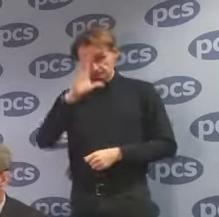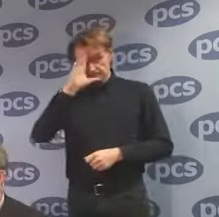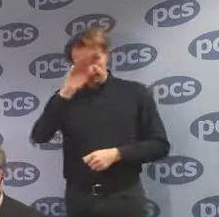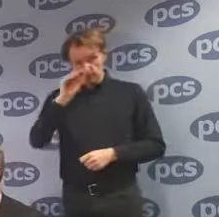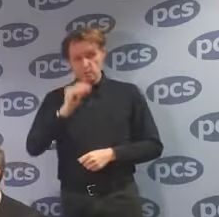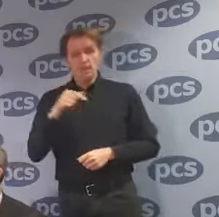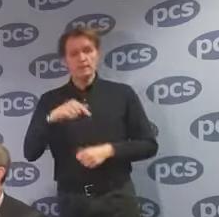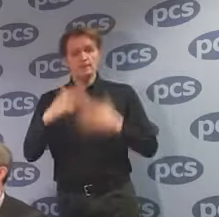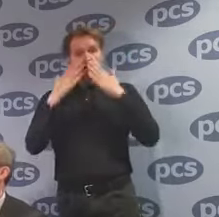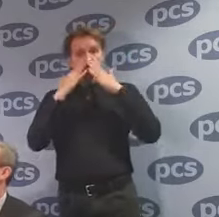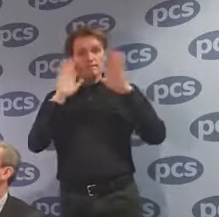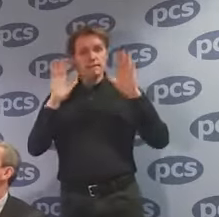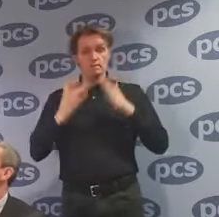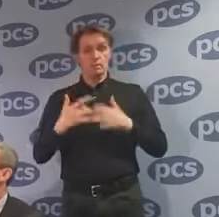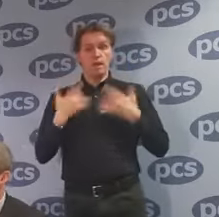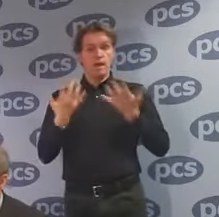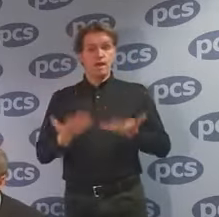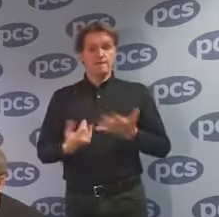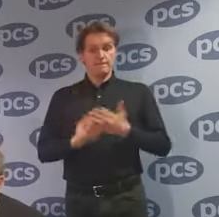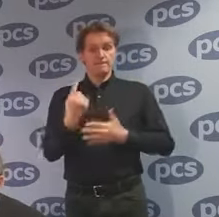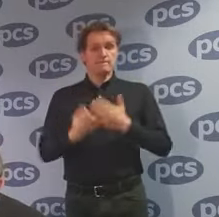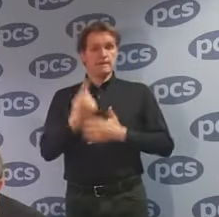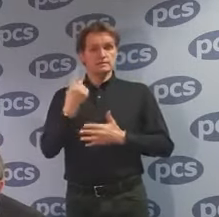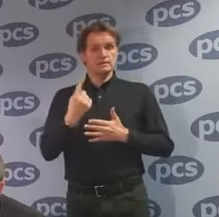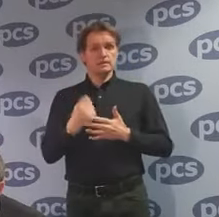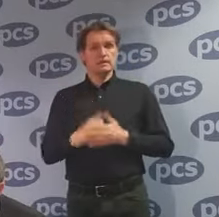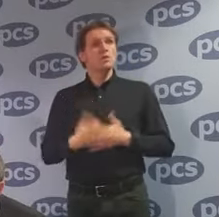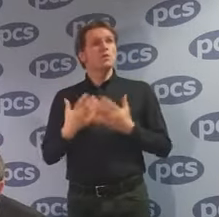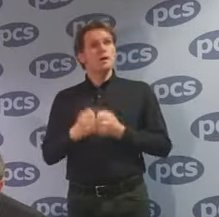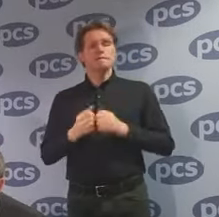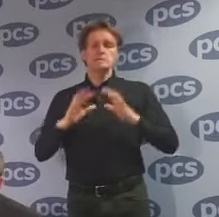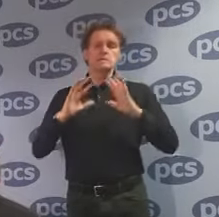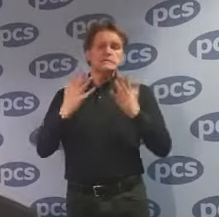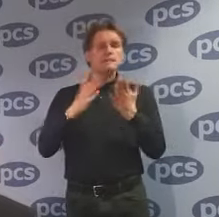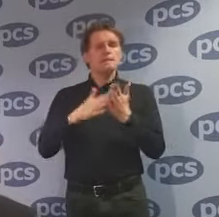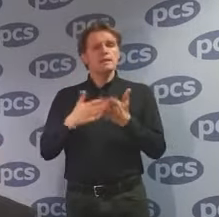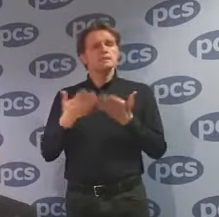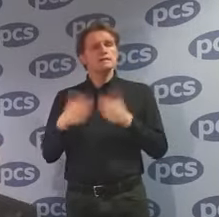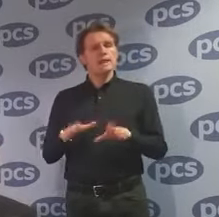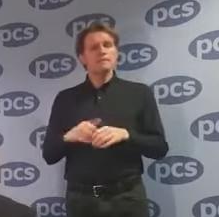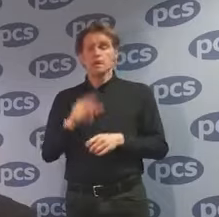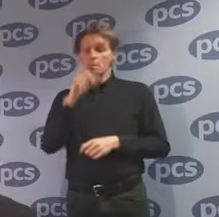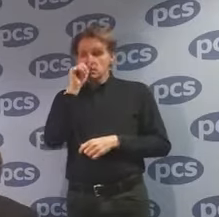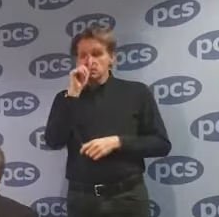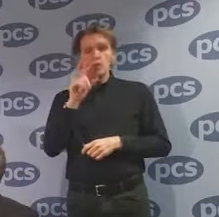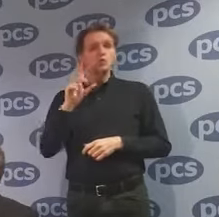live event at PCS we've got about 10-12 minutes left of the event tonight it's